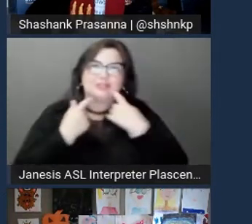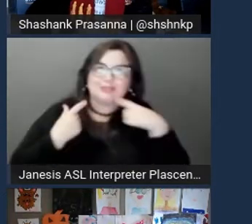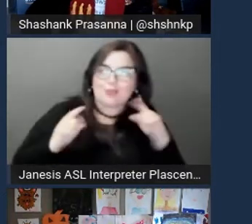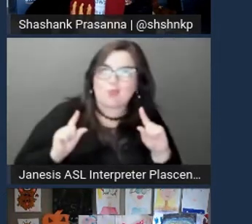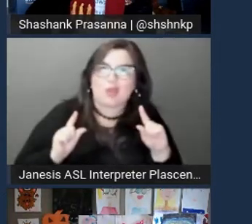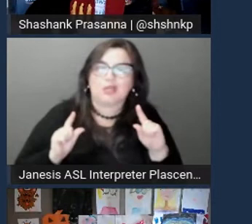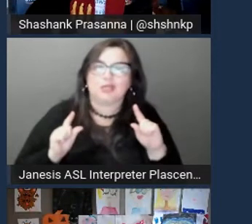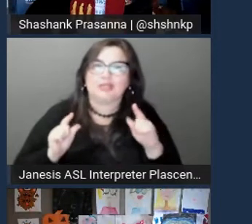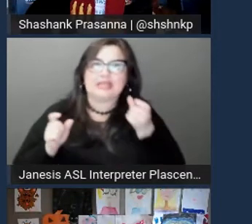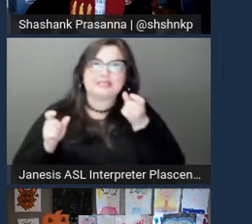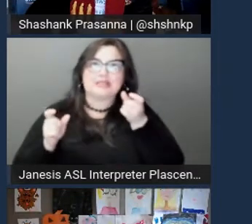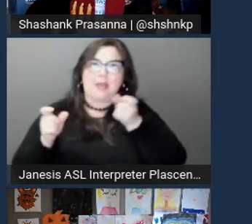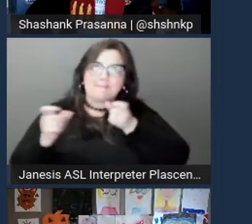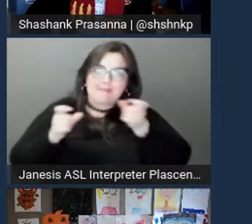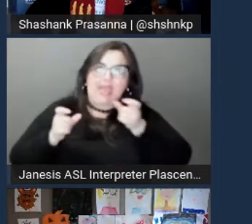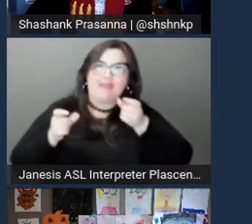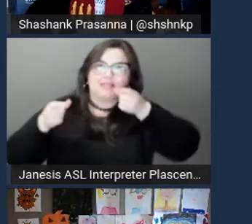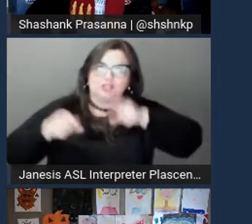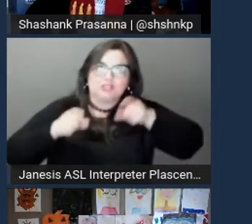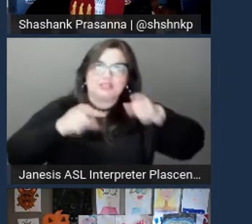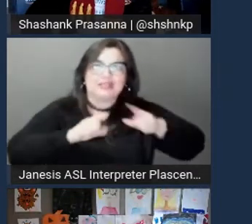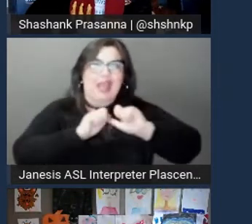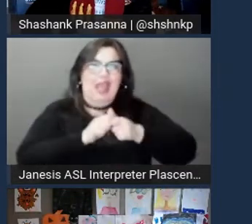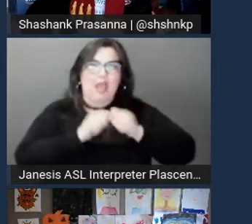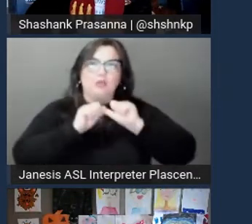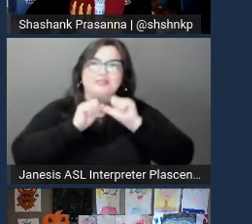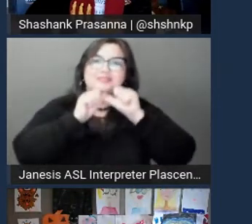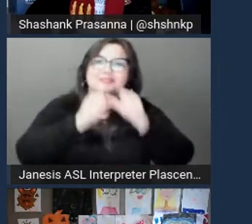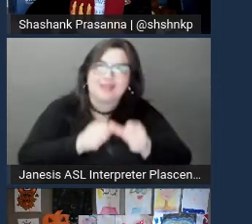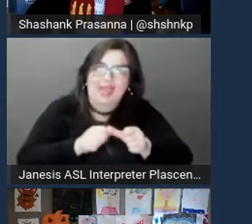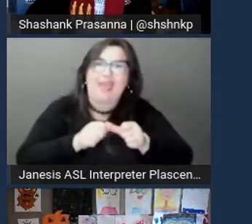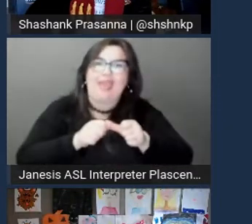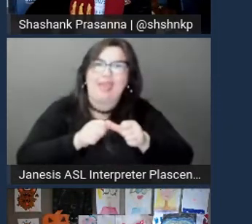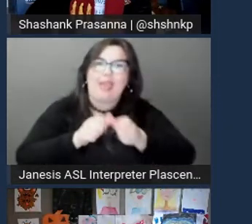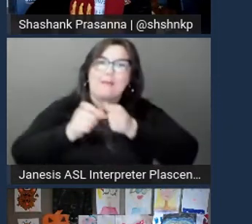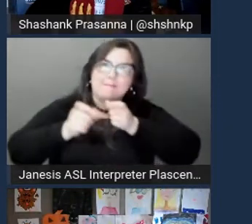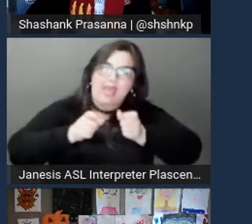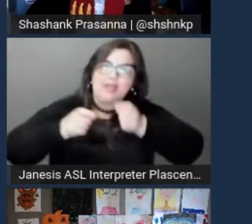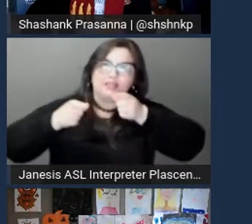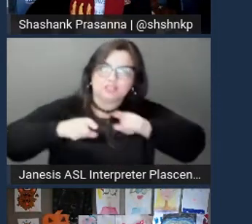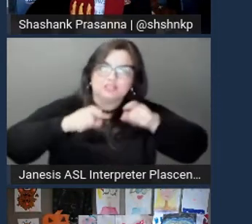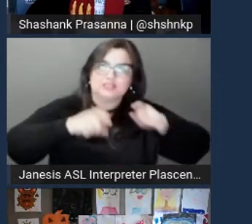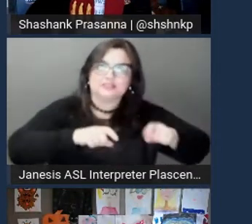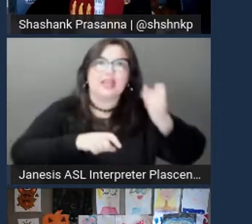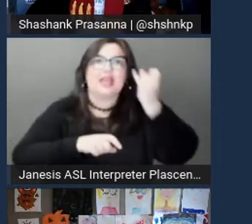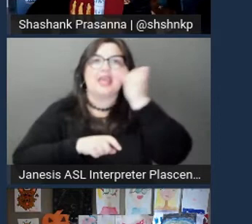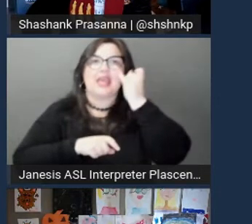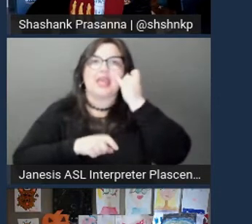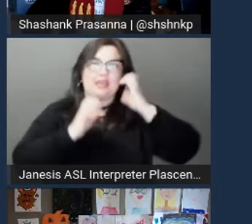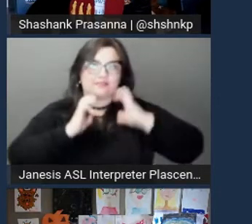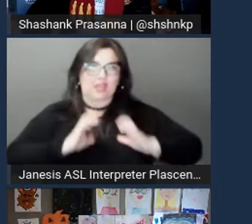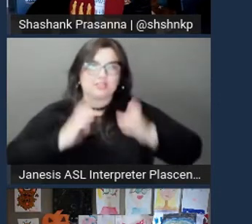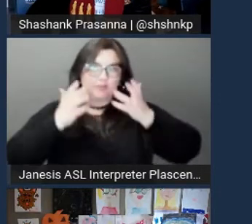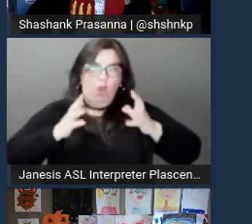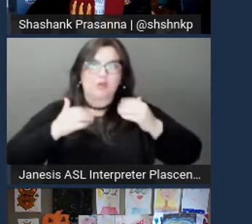How does this stay manages and is how do we keep managing that for them, if the server, if the customer already has access to that server as well?